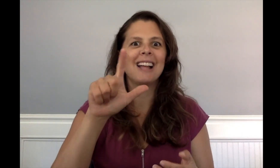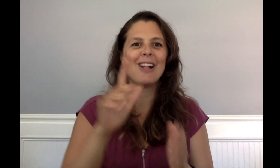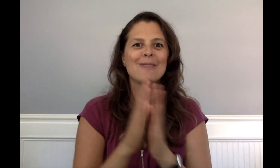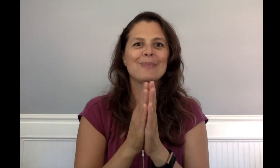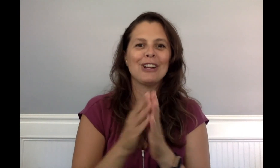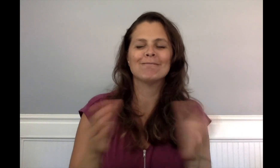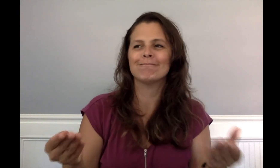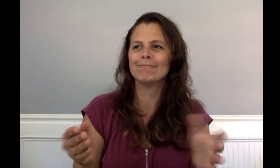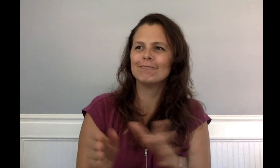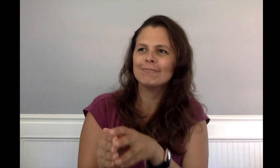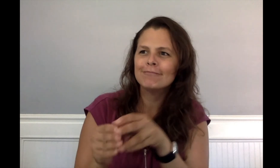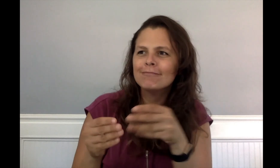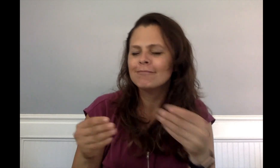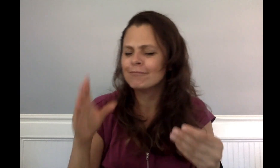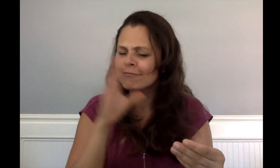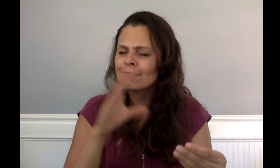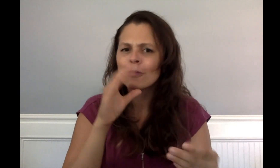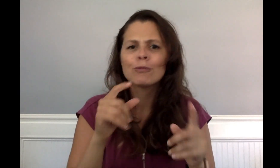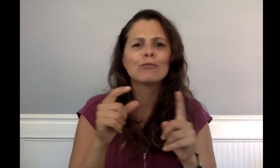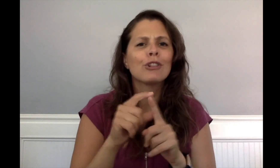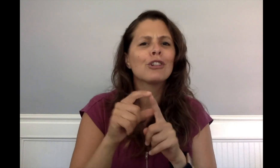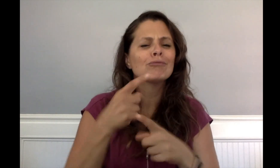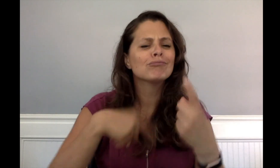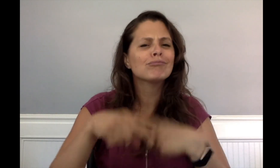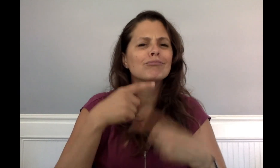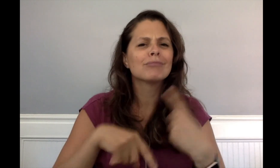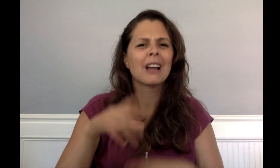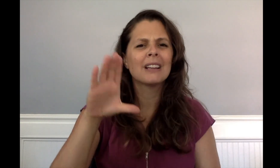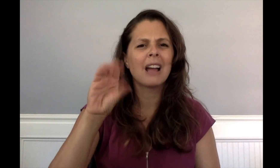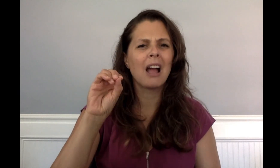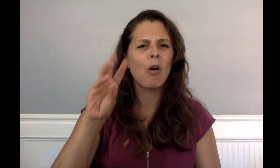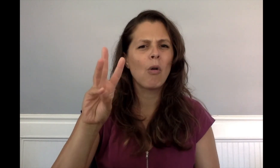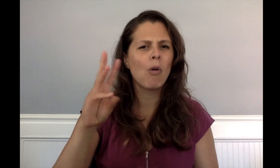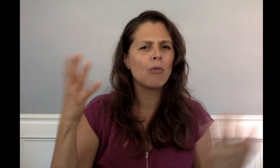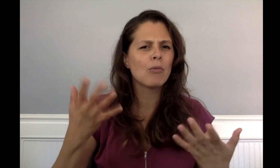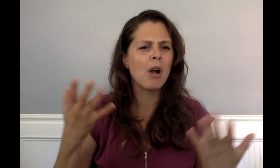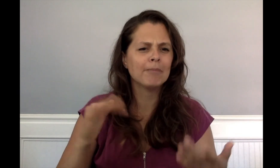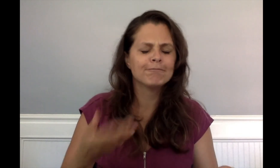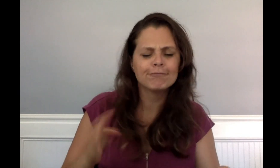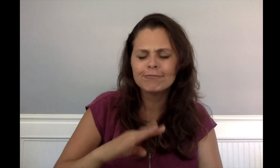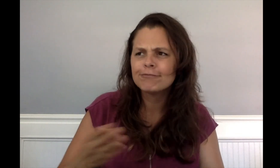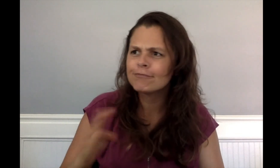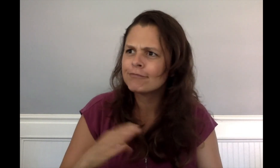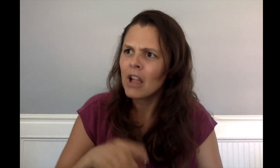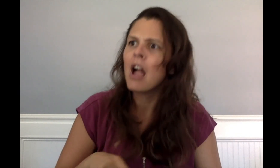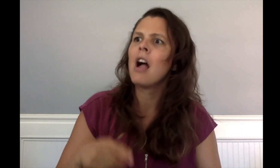he opened his 'ASL? You can!' book to the sign for "cow."